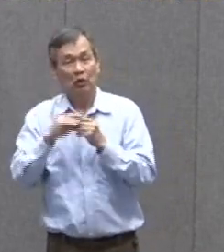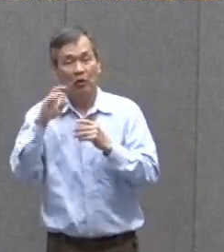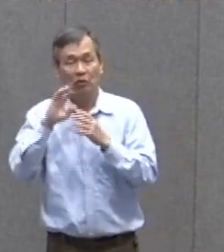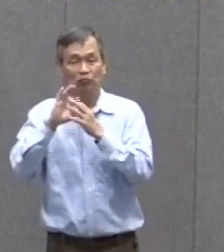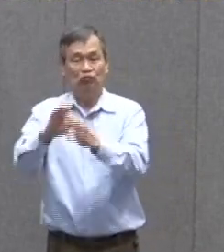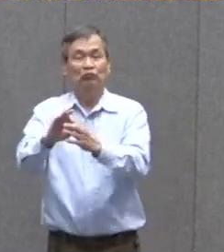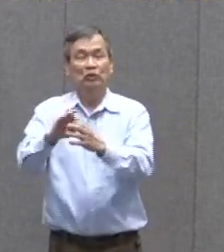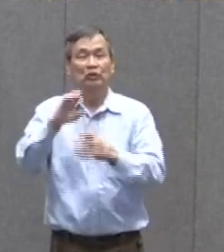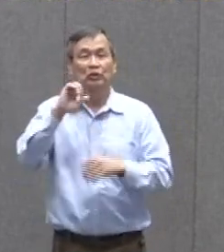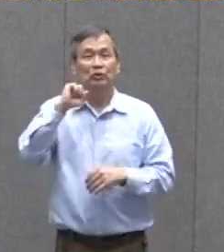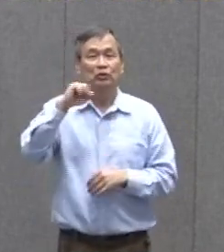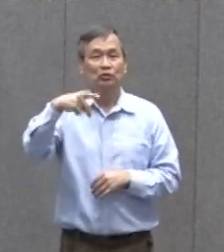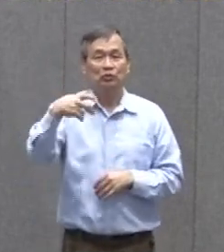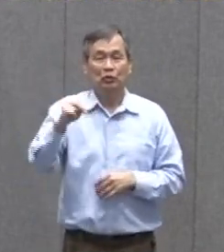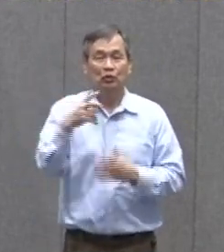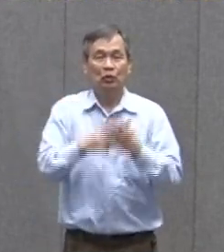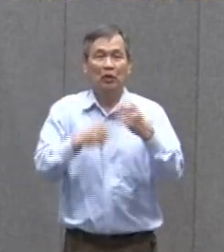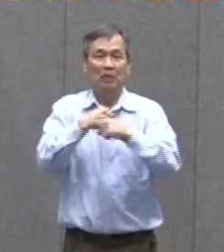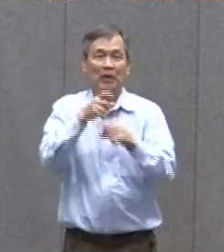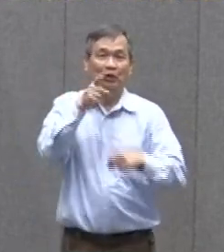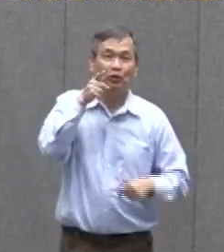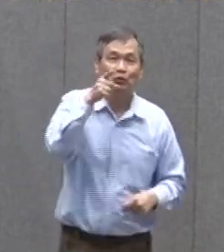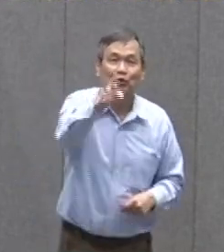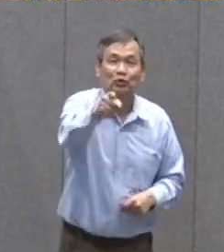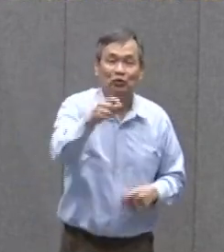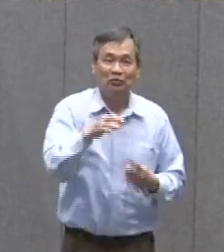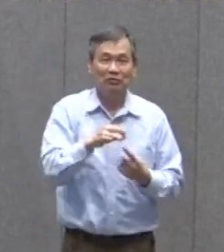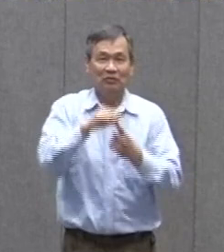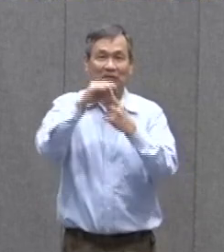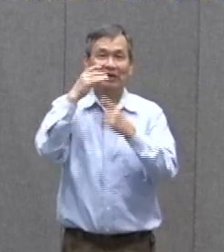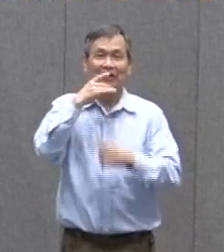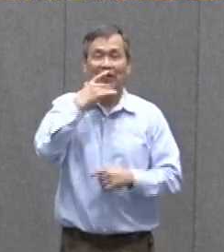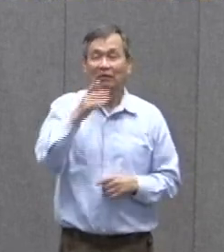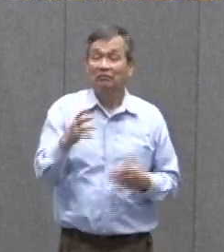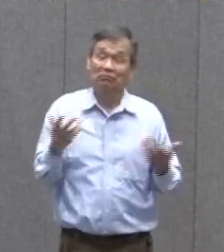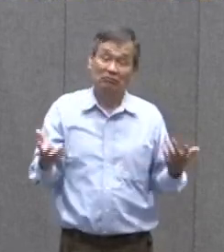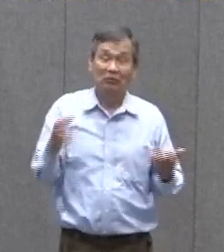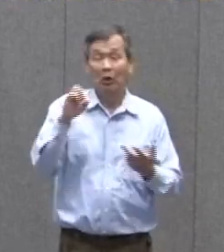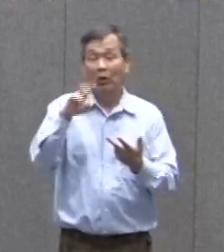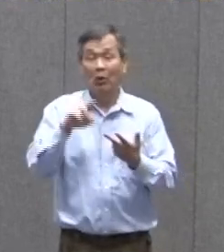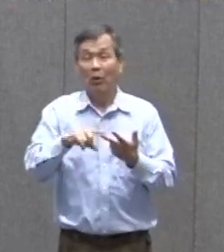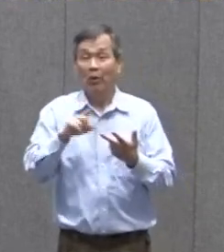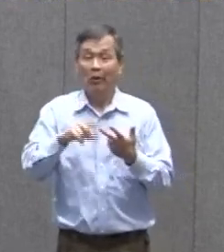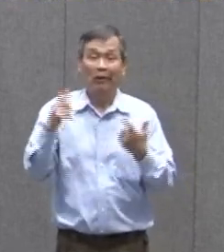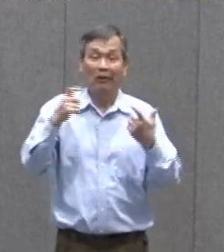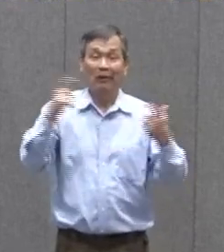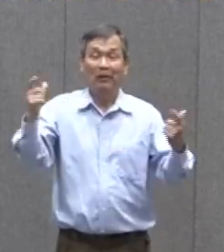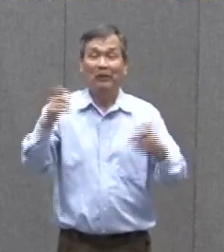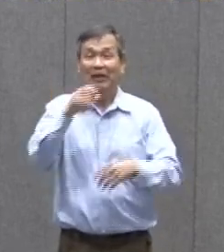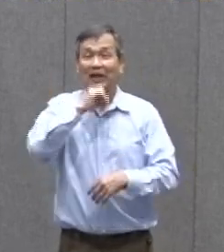that make you lucky or diving into that big bowl of ice cream.